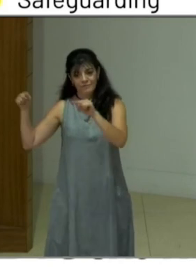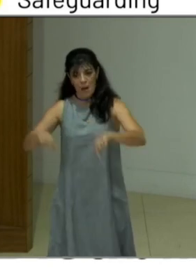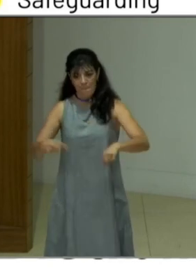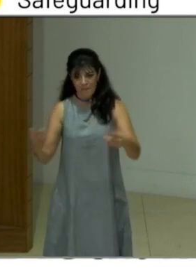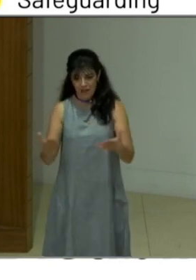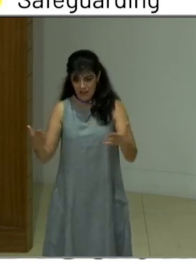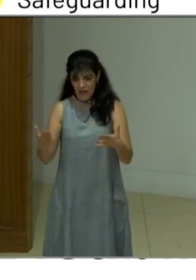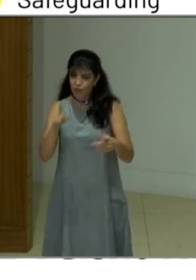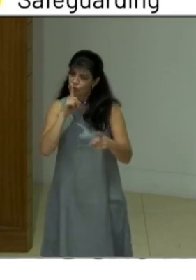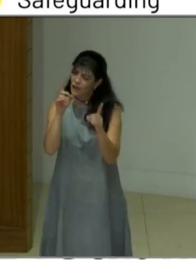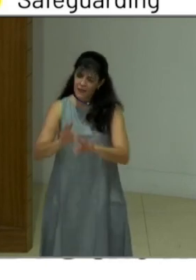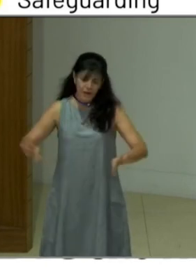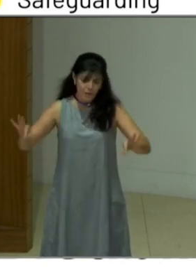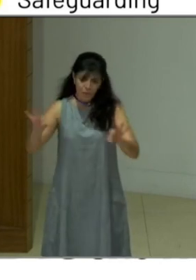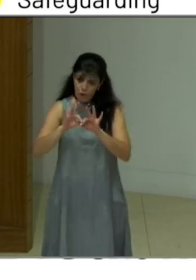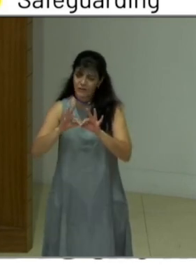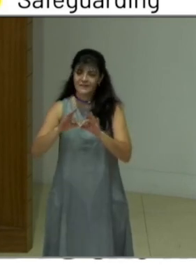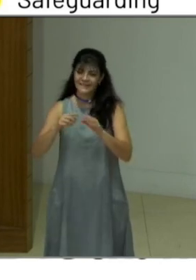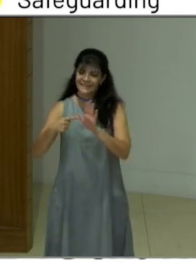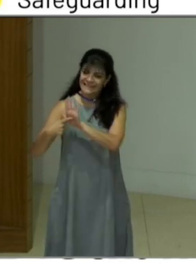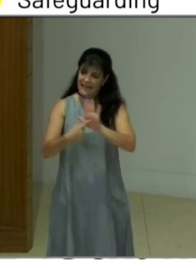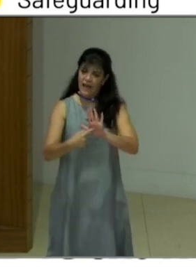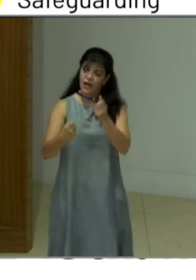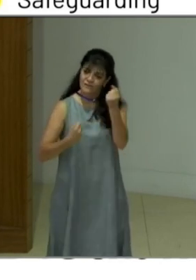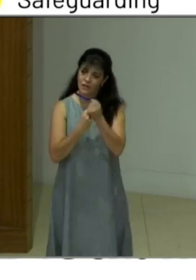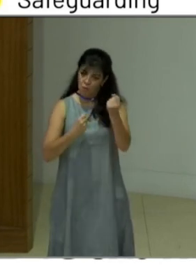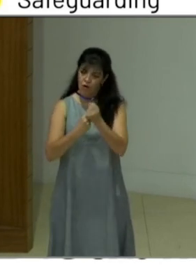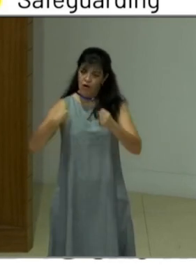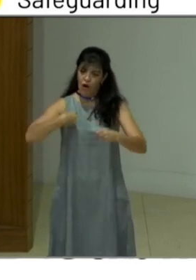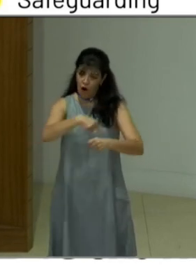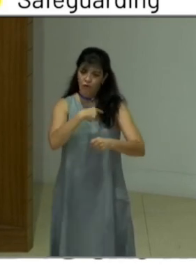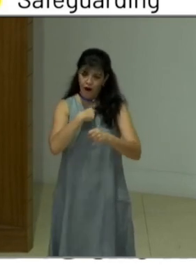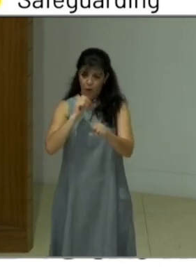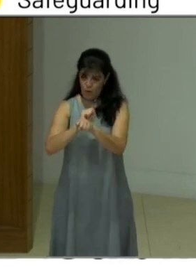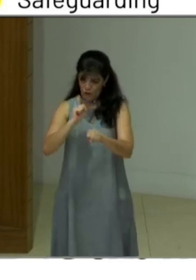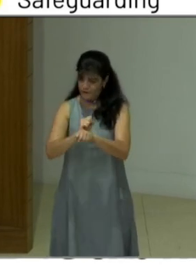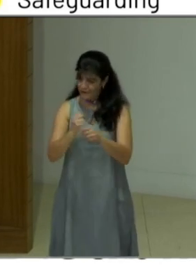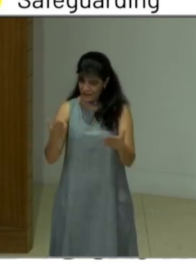which is an important sign of support of our work. Tante grazie.